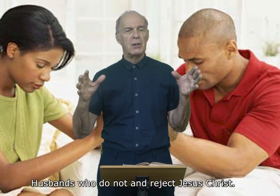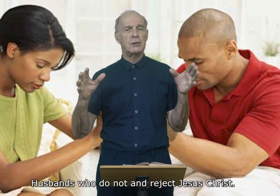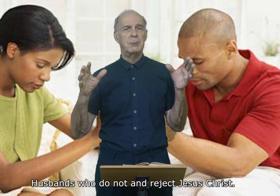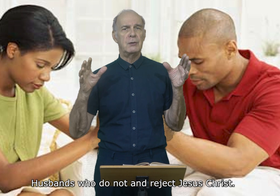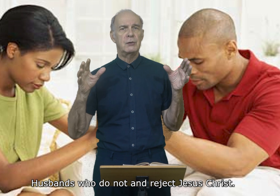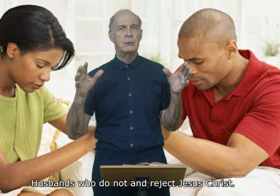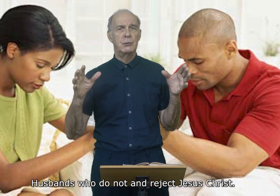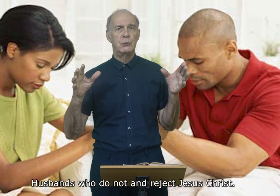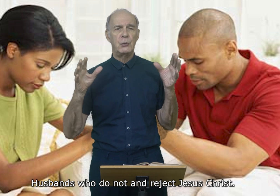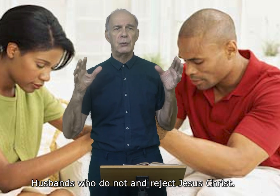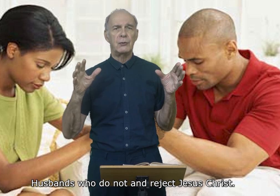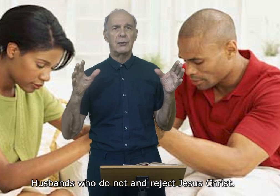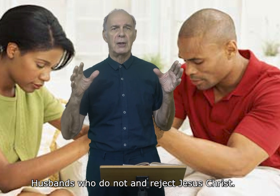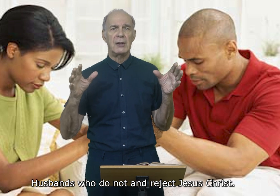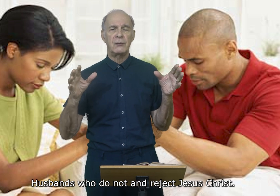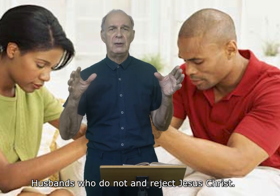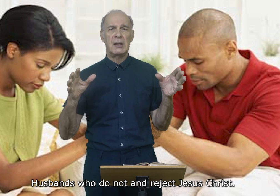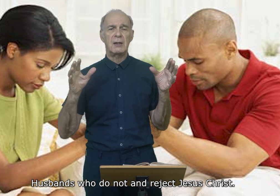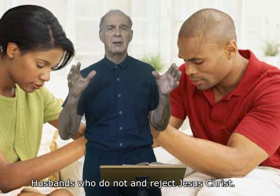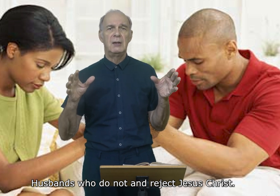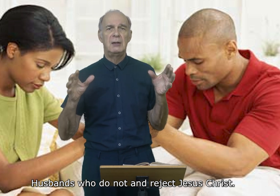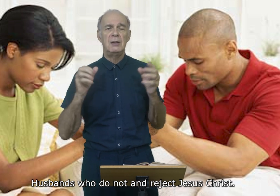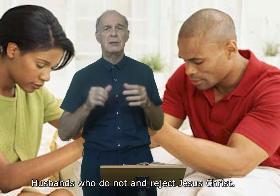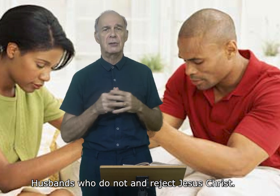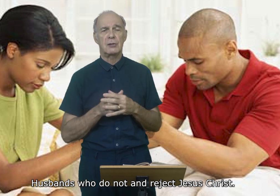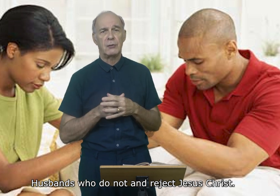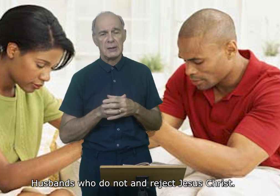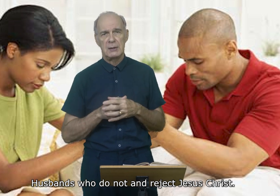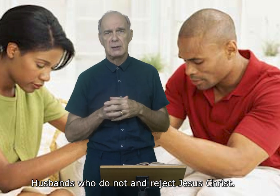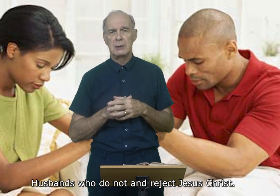Husbands who do not and reject Jesus Christ.